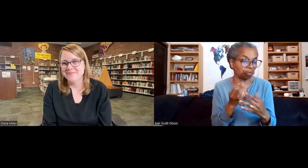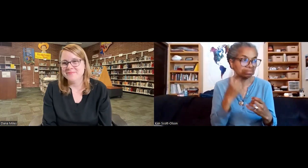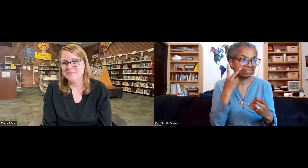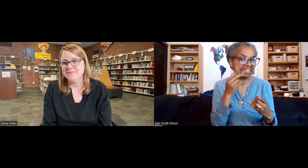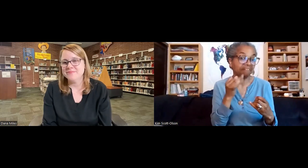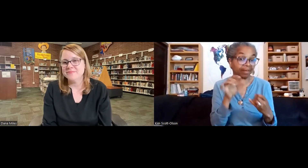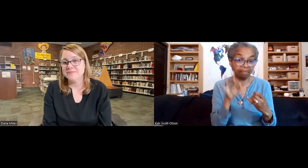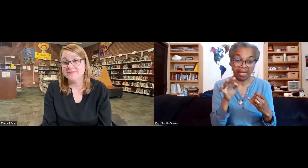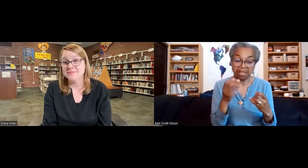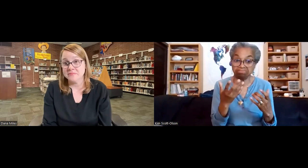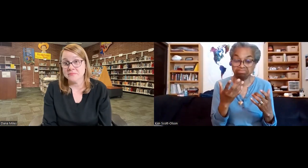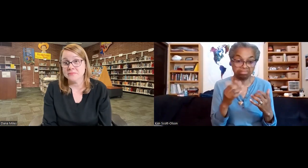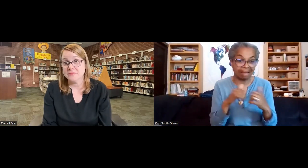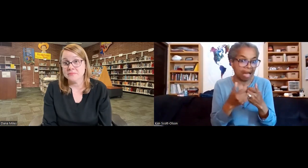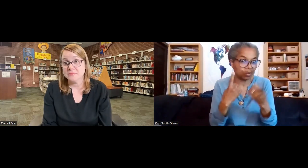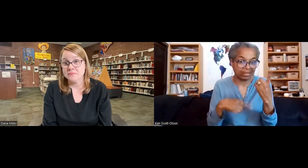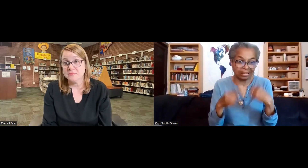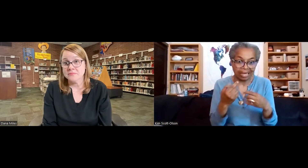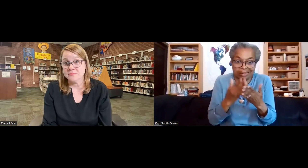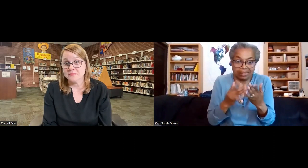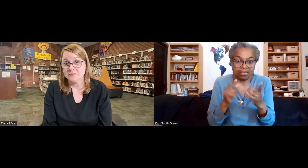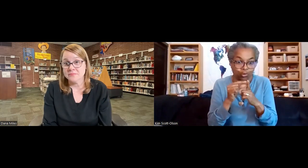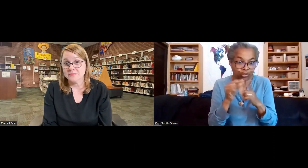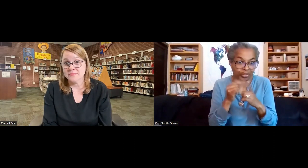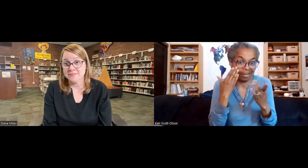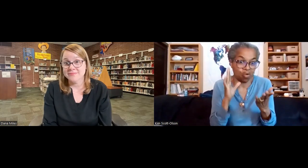to see if I could find how to sign some words.